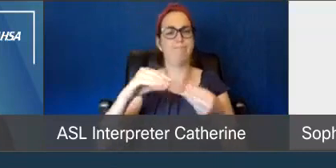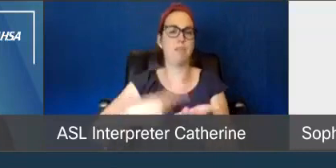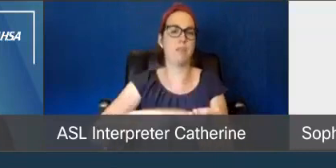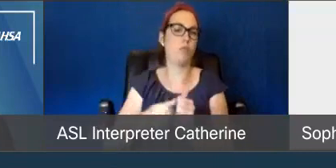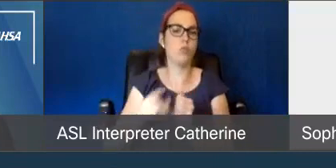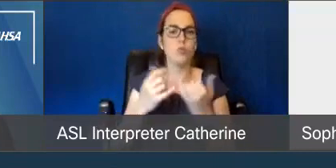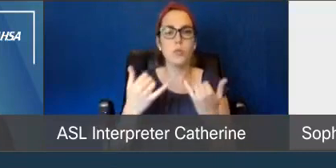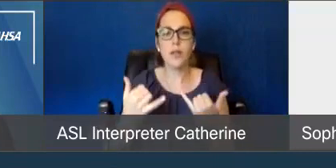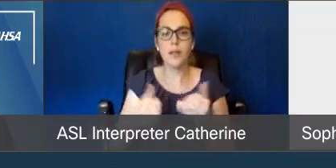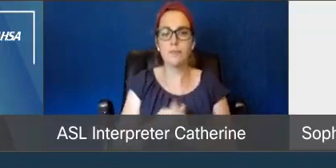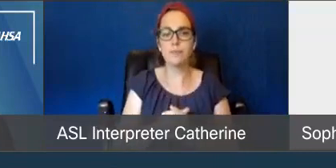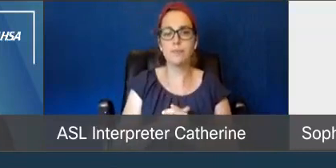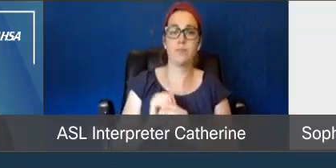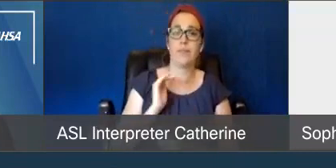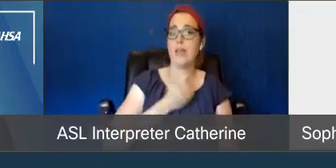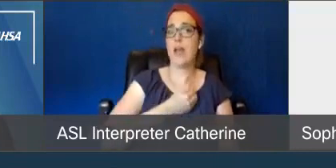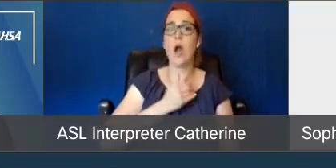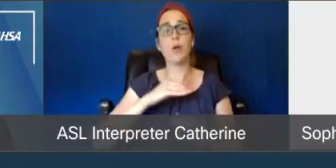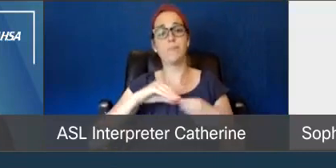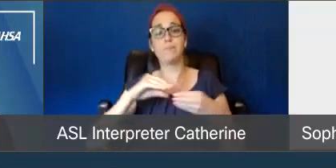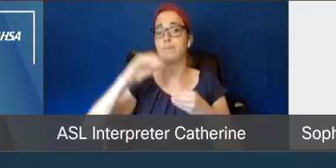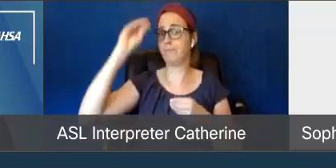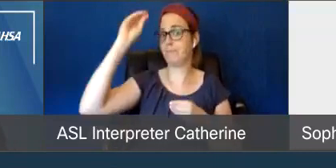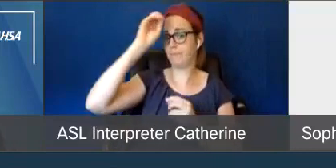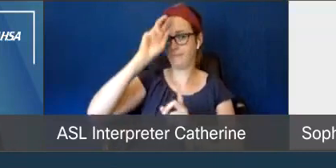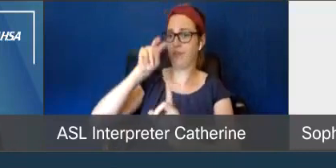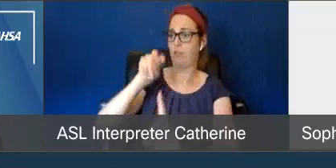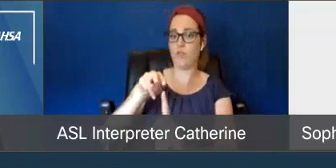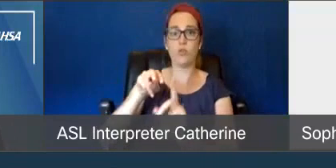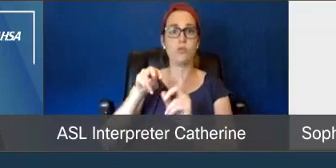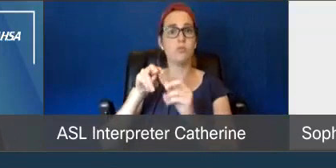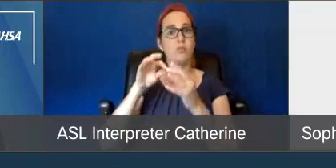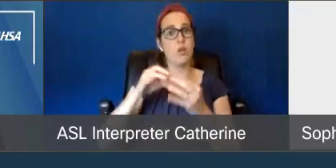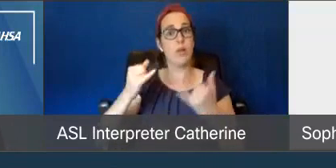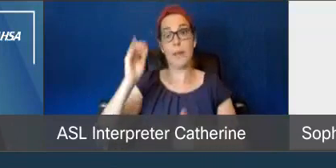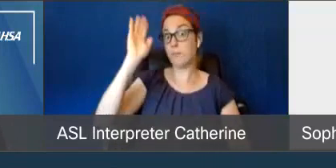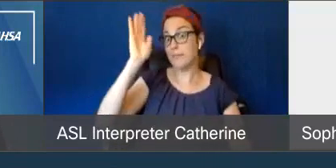The views, opinions and content expressed in this presentation and discussion do not